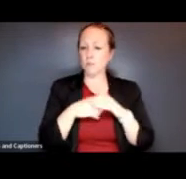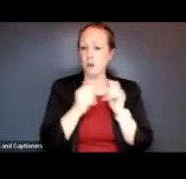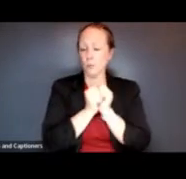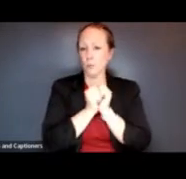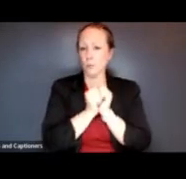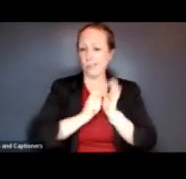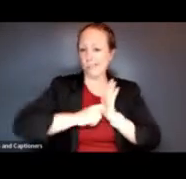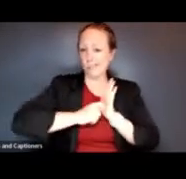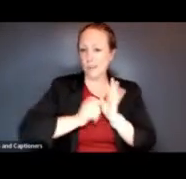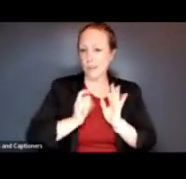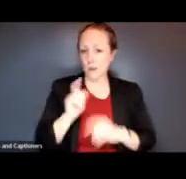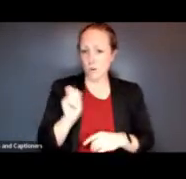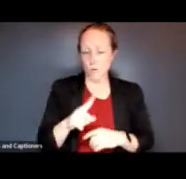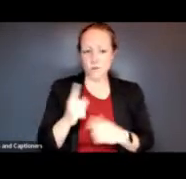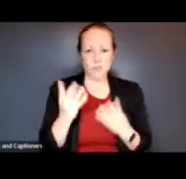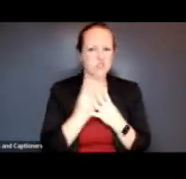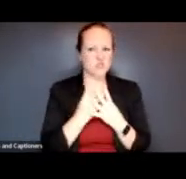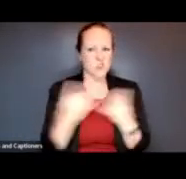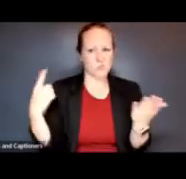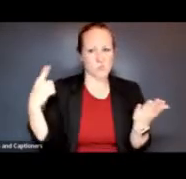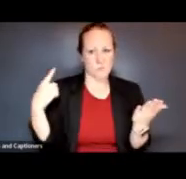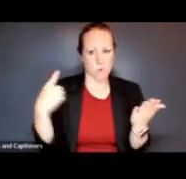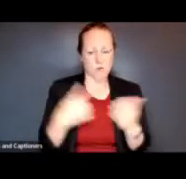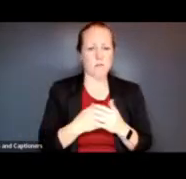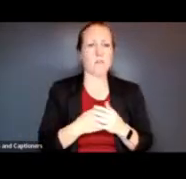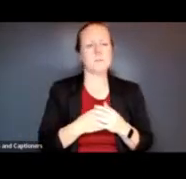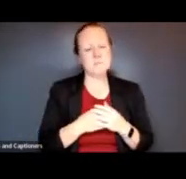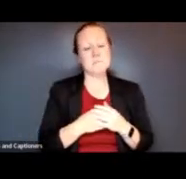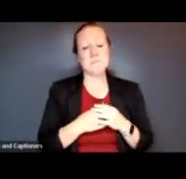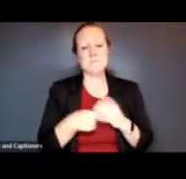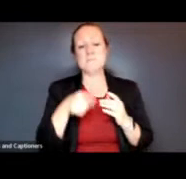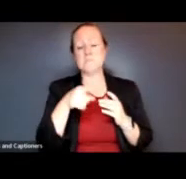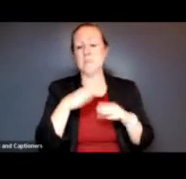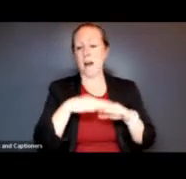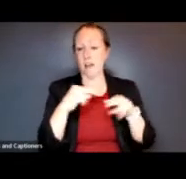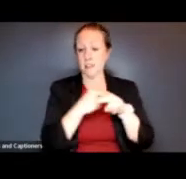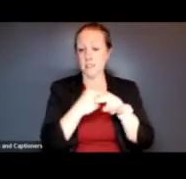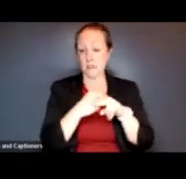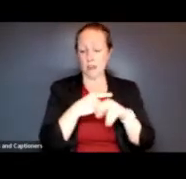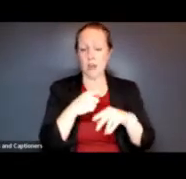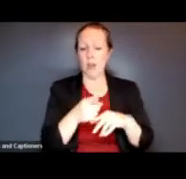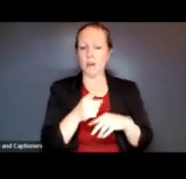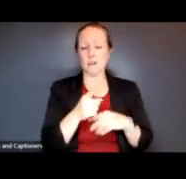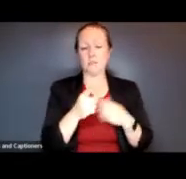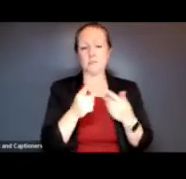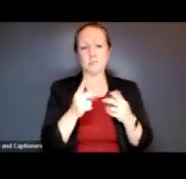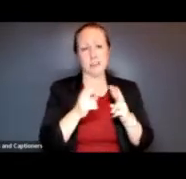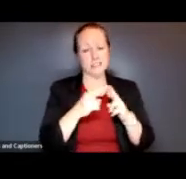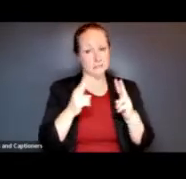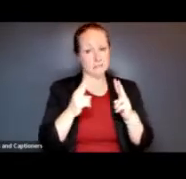screen for traumatic brain injury. And as you see listed here that it is not uncommon not doesn't happen to everyone, but